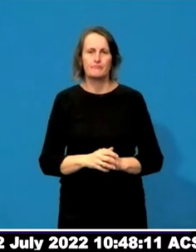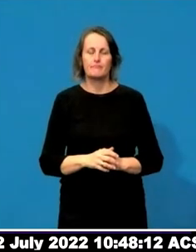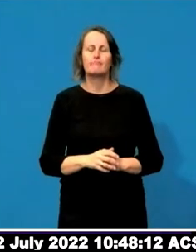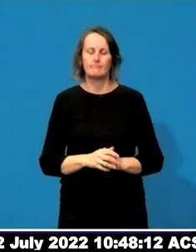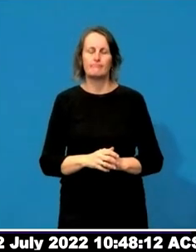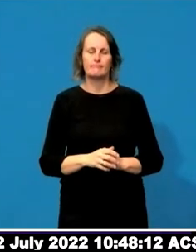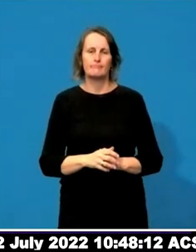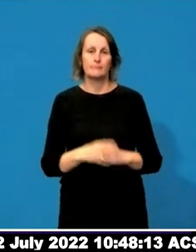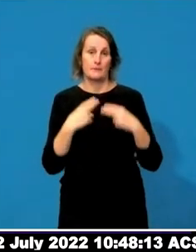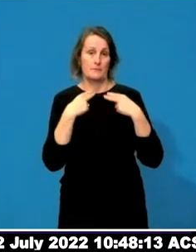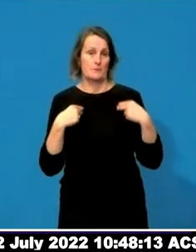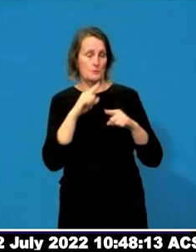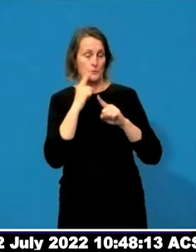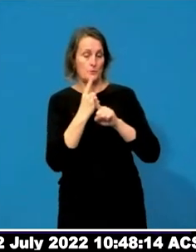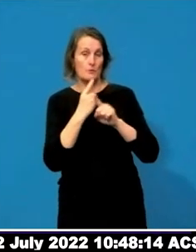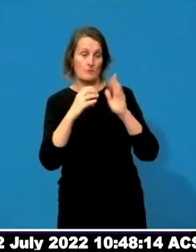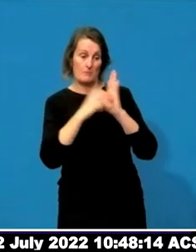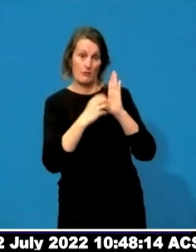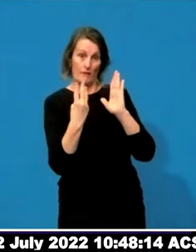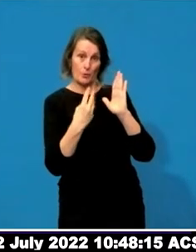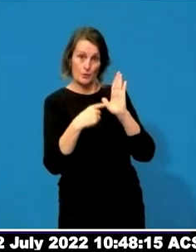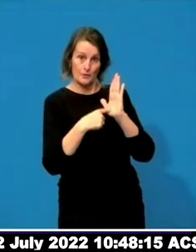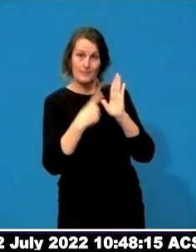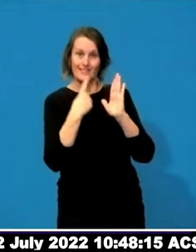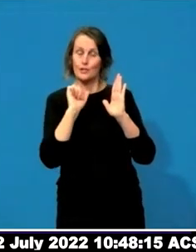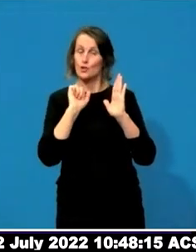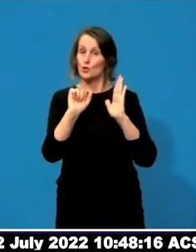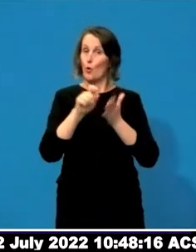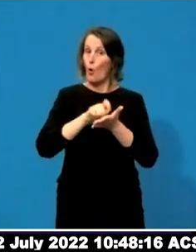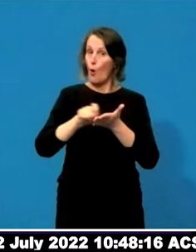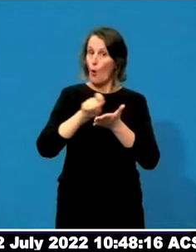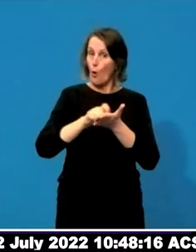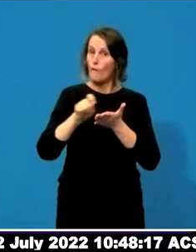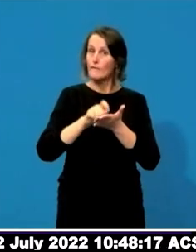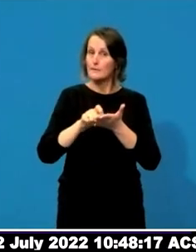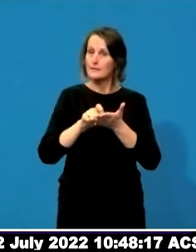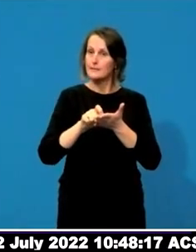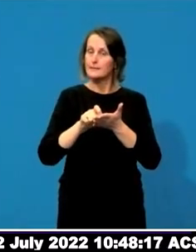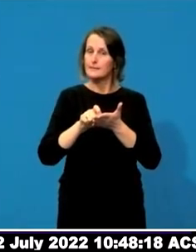that your office is uniquely placed to observe trends, changes and issues